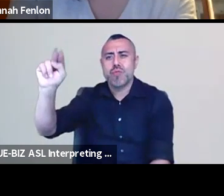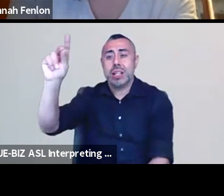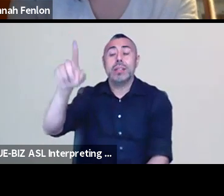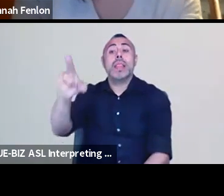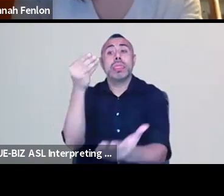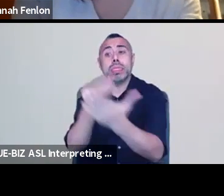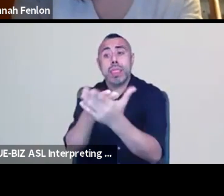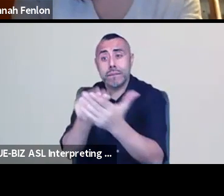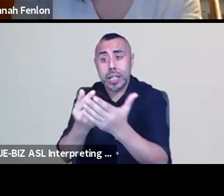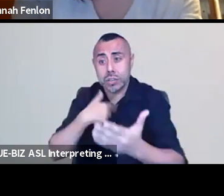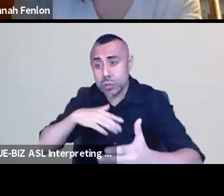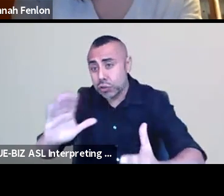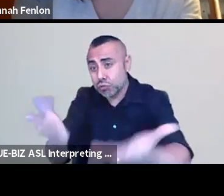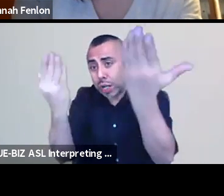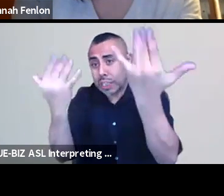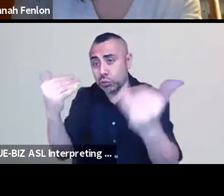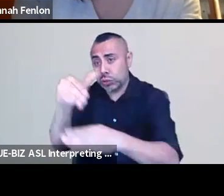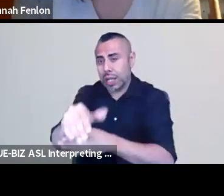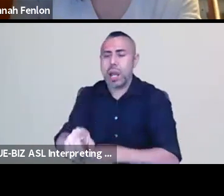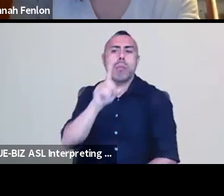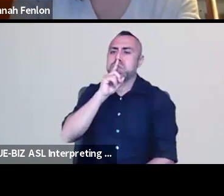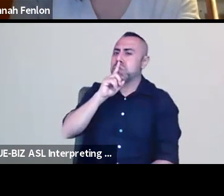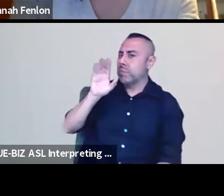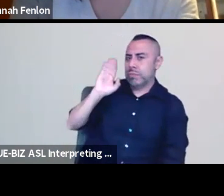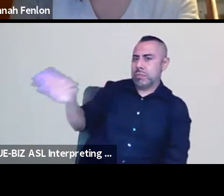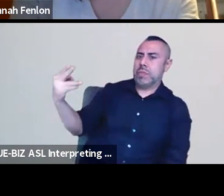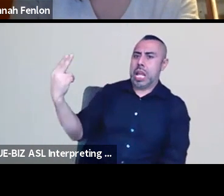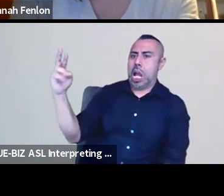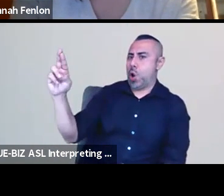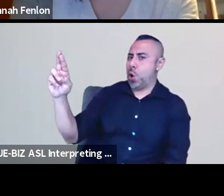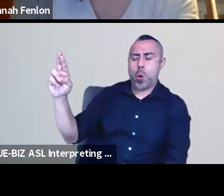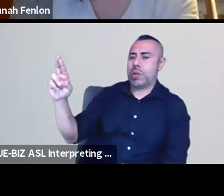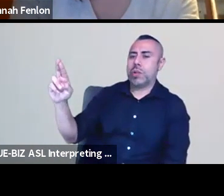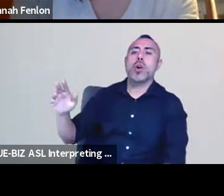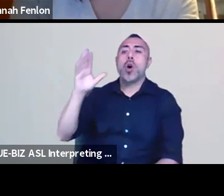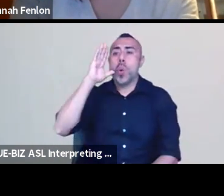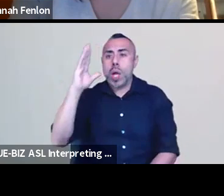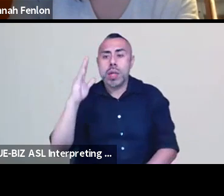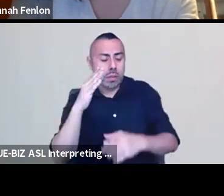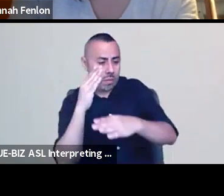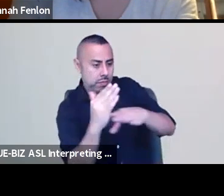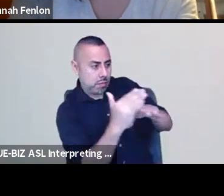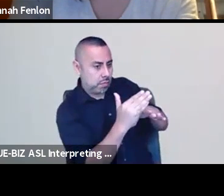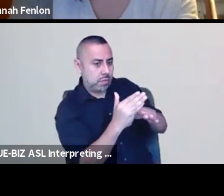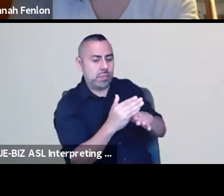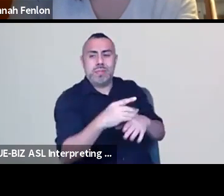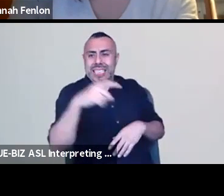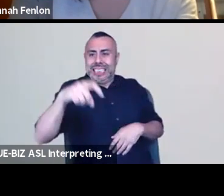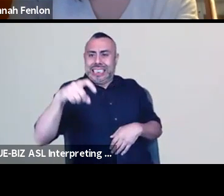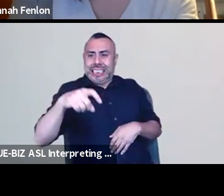It will be split equitably according to need among some of the freelance unaffiliated facilitators and producers for this.